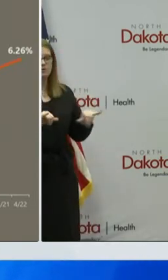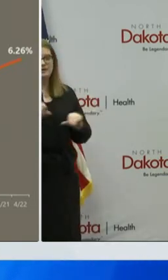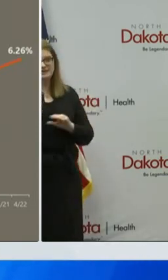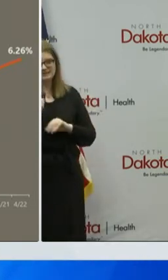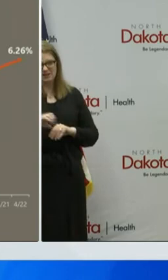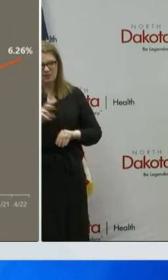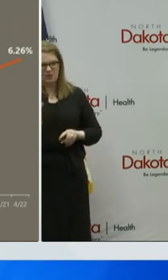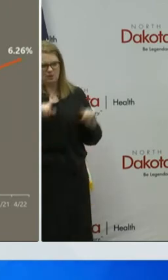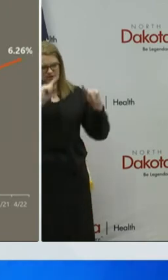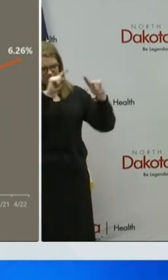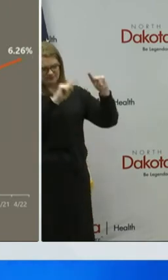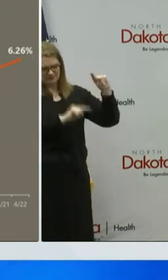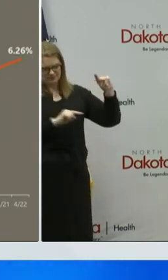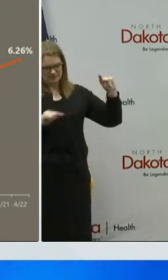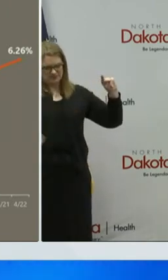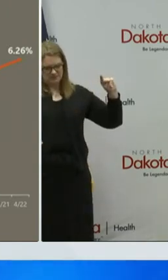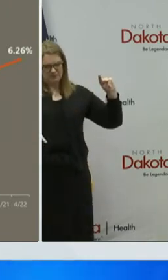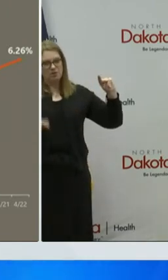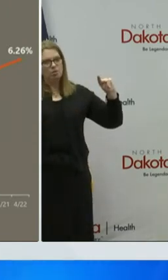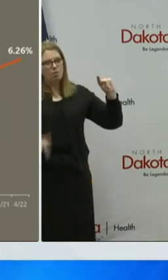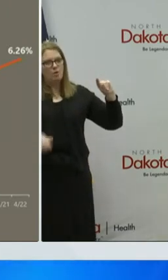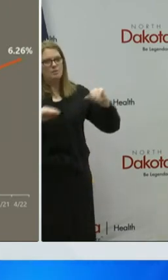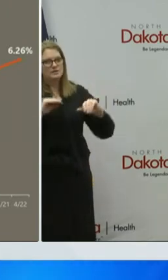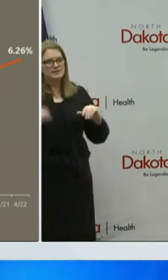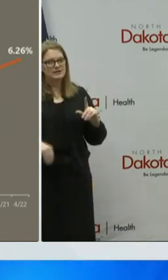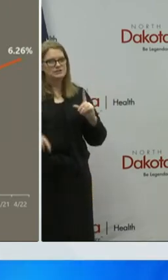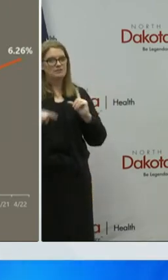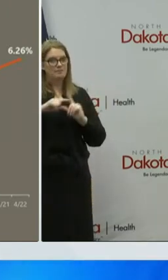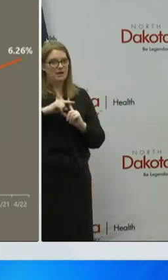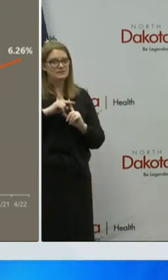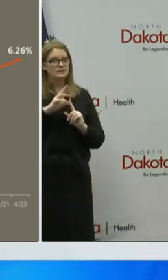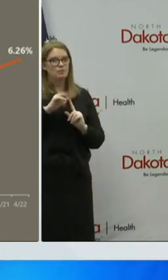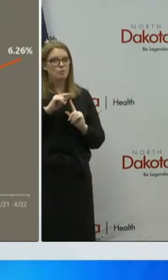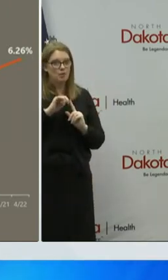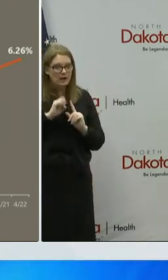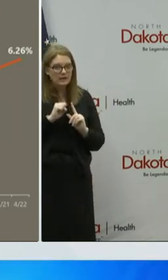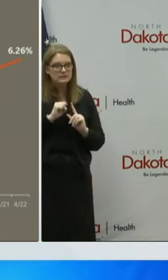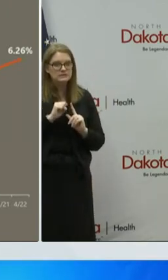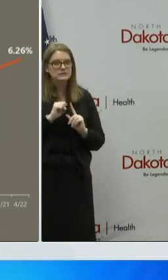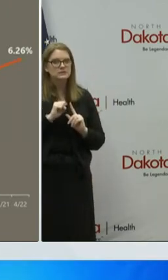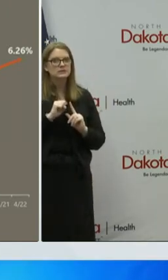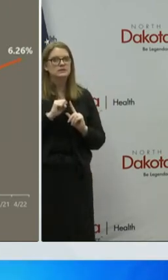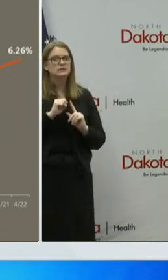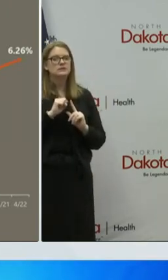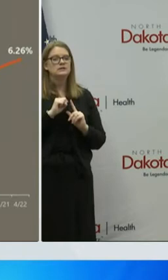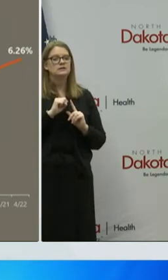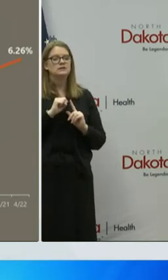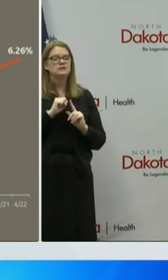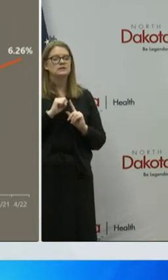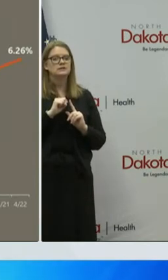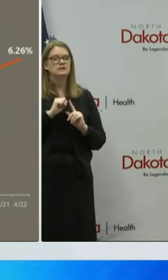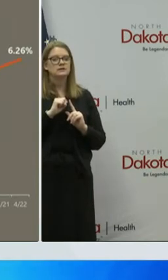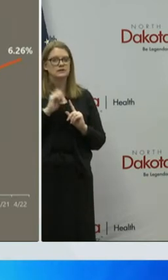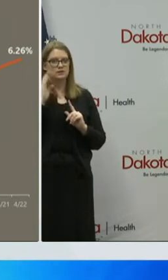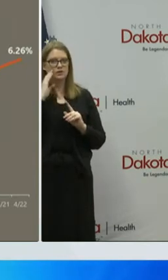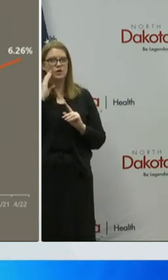IN THE -- PERHAPS INCLUDING OUR NEIGHBORS MONTANA, WYOMING AND SOUTH DAKOTA, STATES THAT HAVE